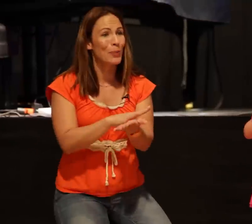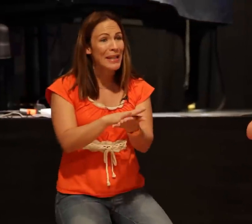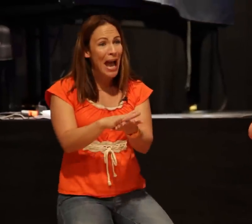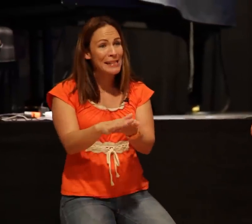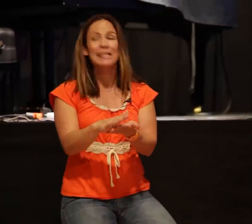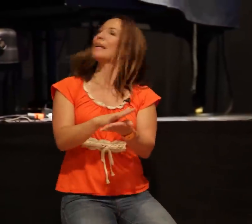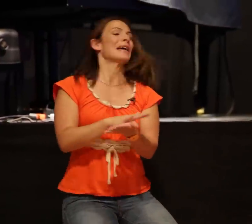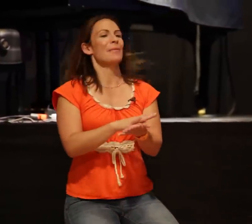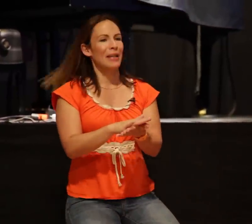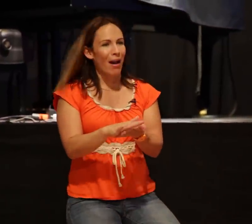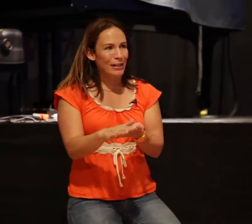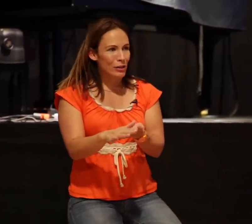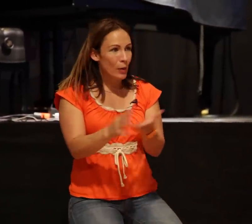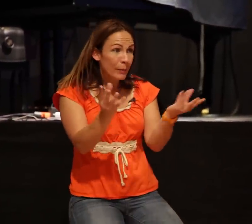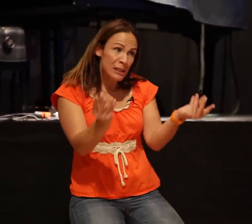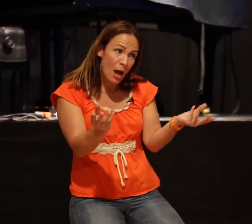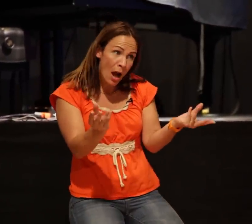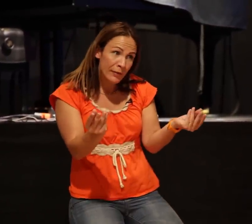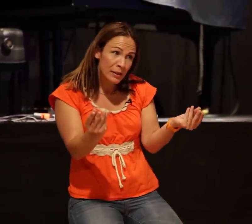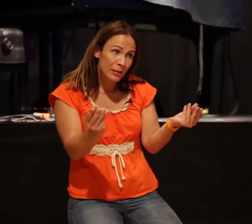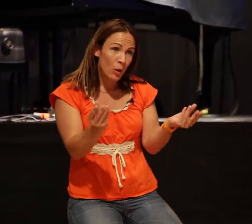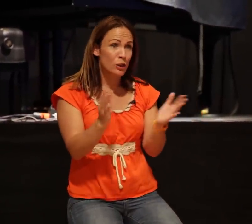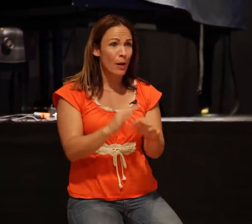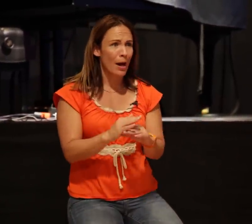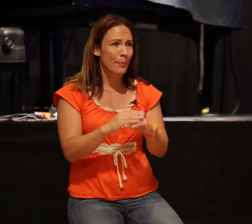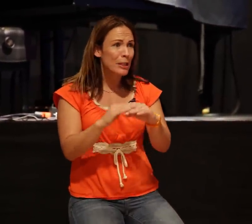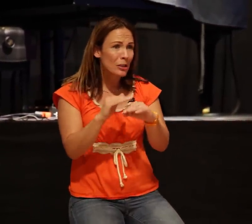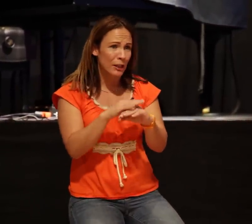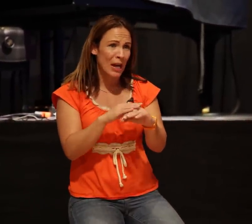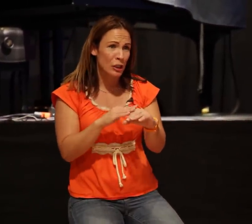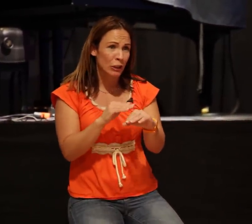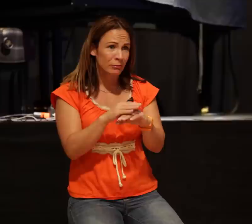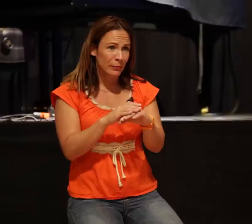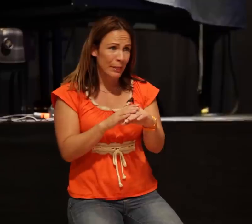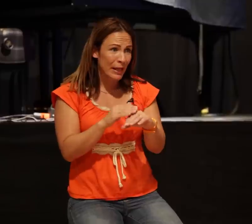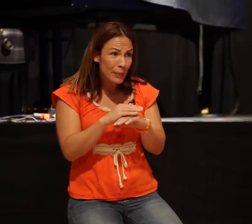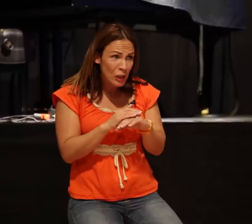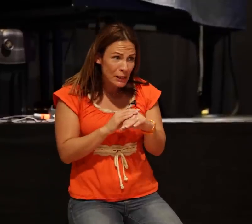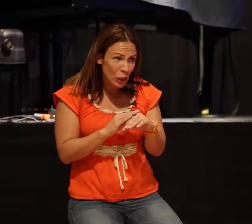So, "Be nice and be kind" as well and, "Be soft" or, "Be gentle" like petting. Be GENTLE.